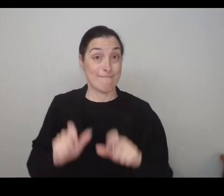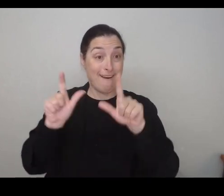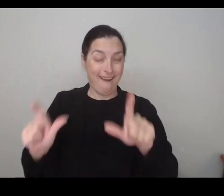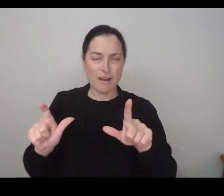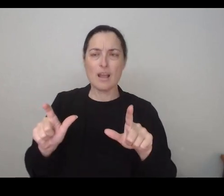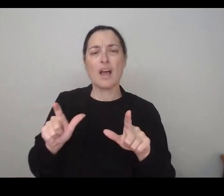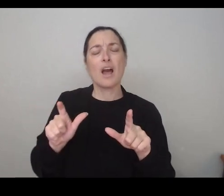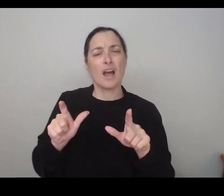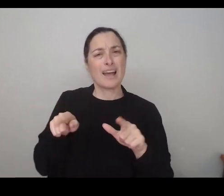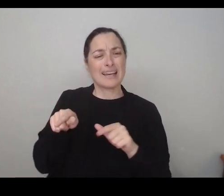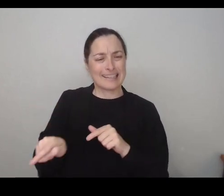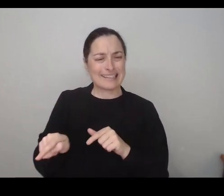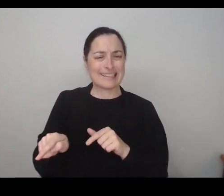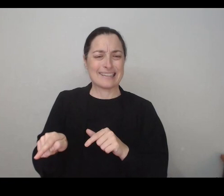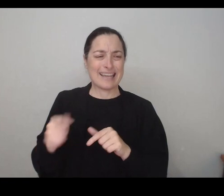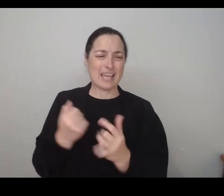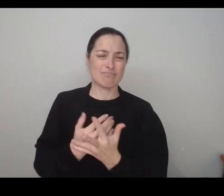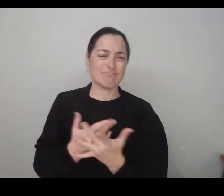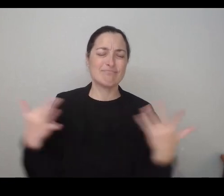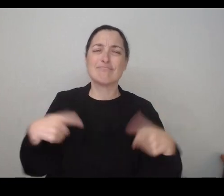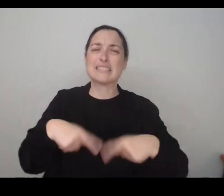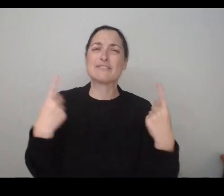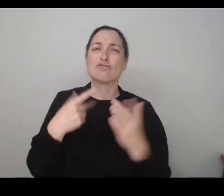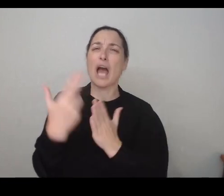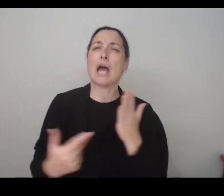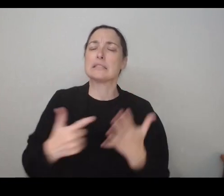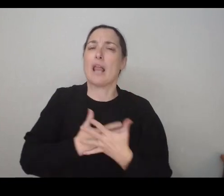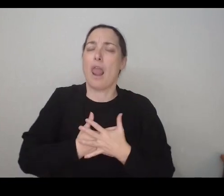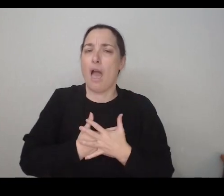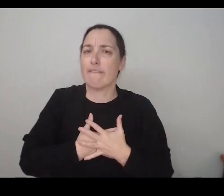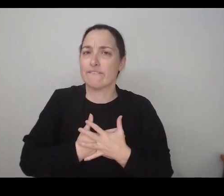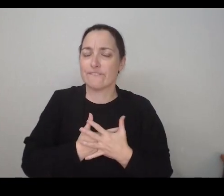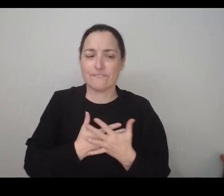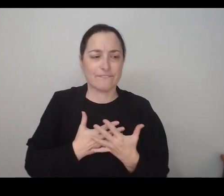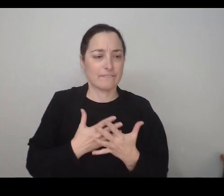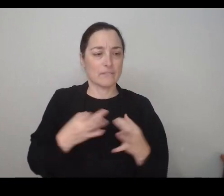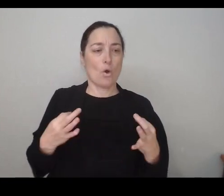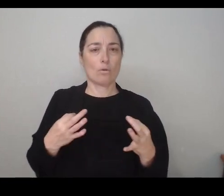by all the artists he liked, you know, not only, I mean, he didn't come alone to the Marquesas.